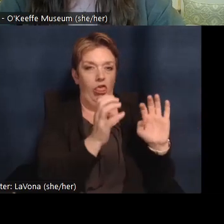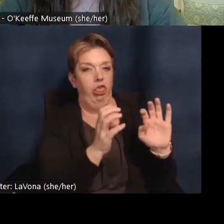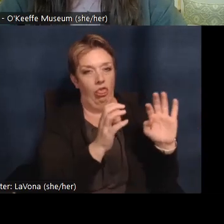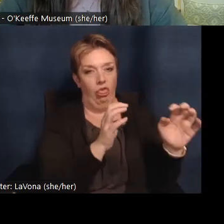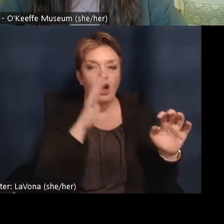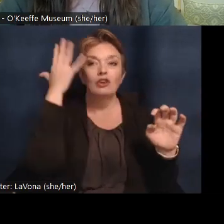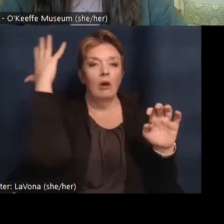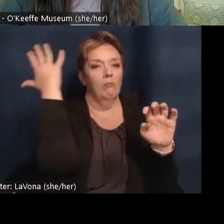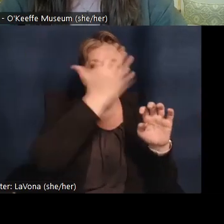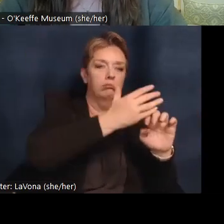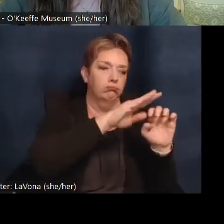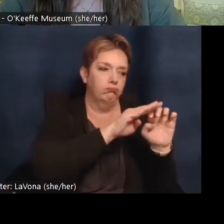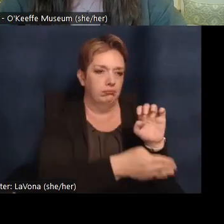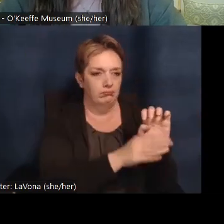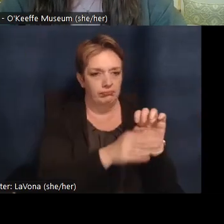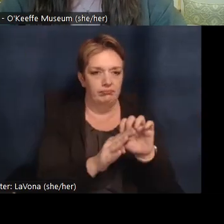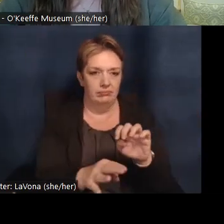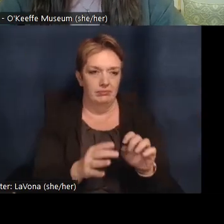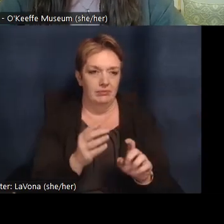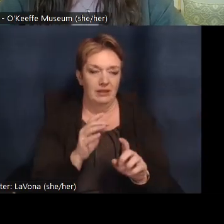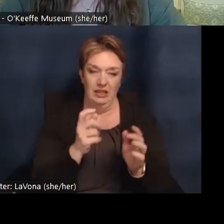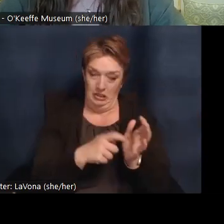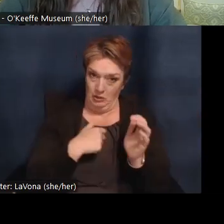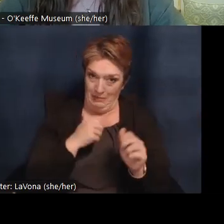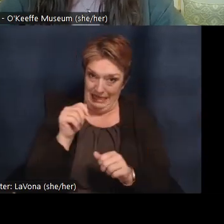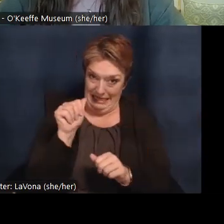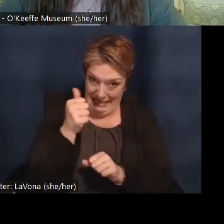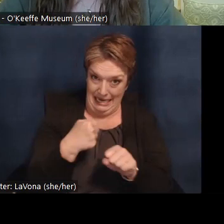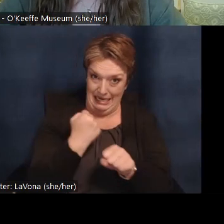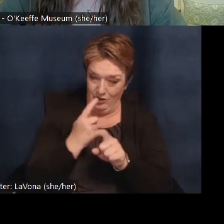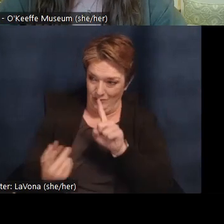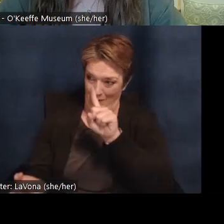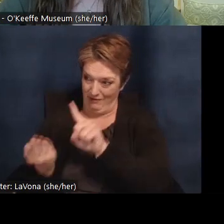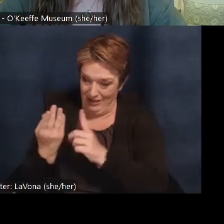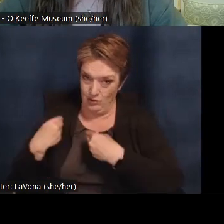It took me ten years to get it, three more years to fix the house so I could live in it,